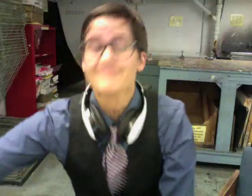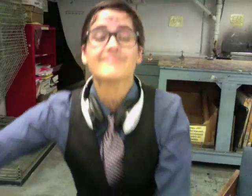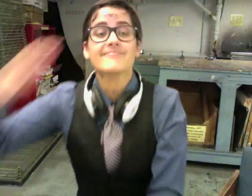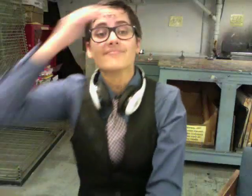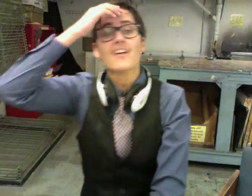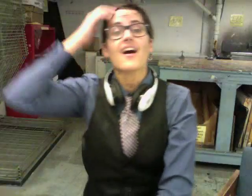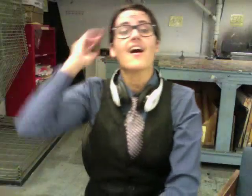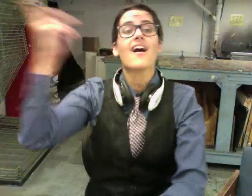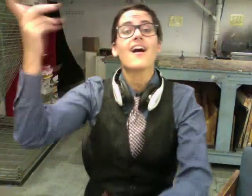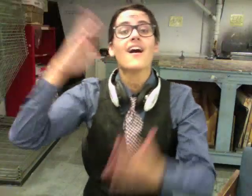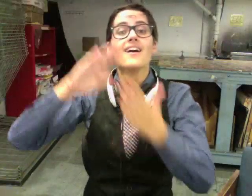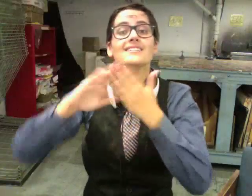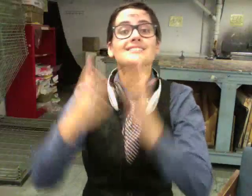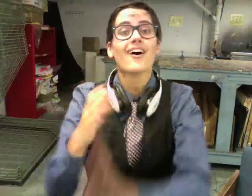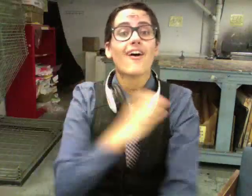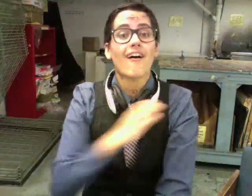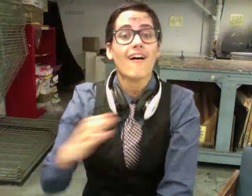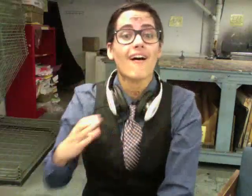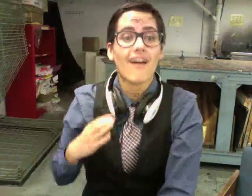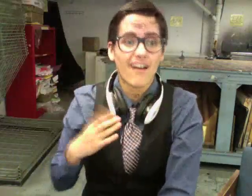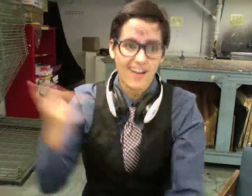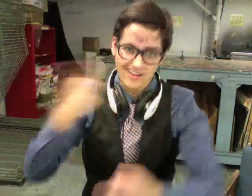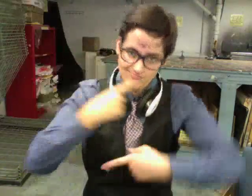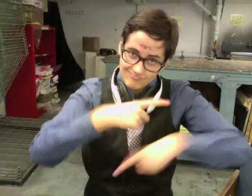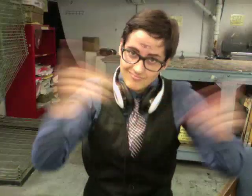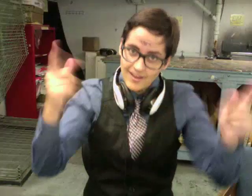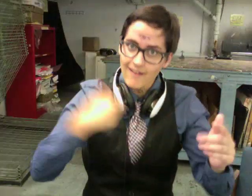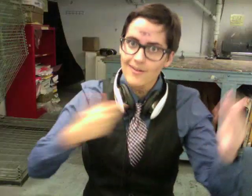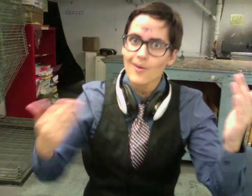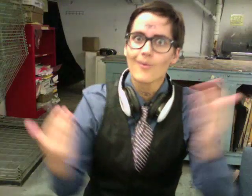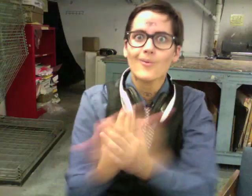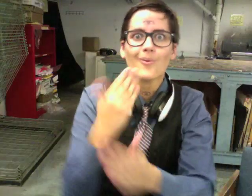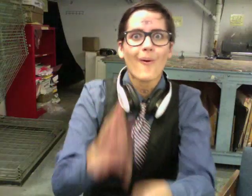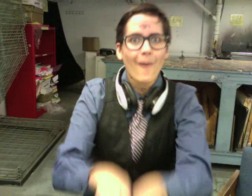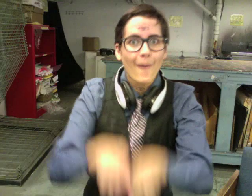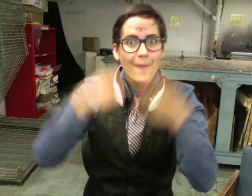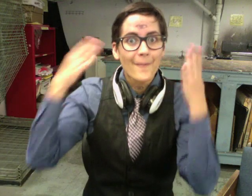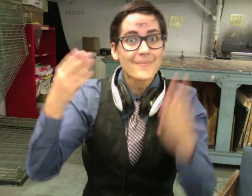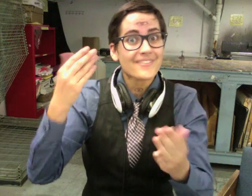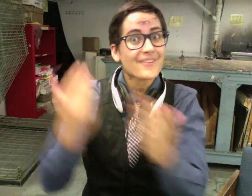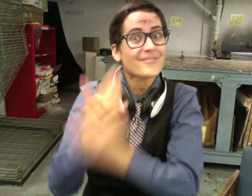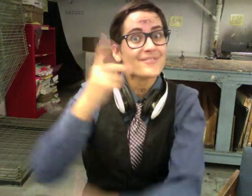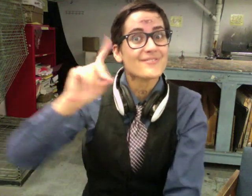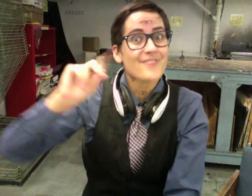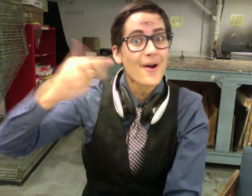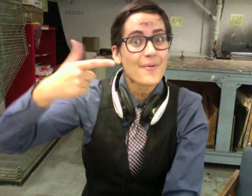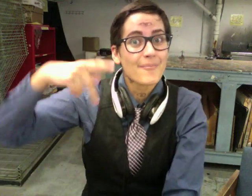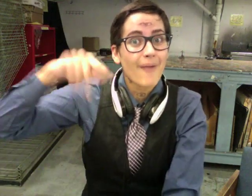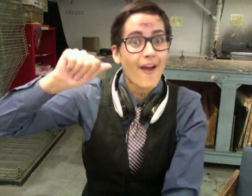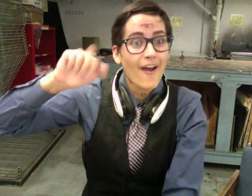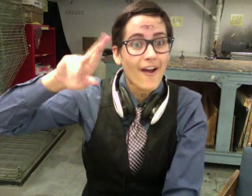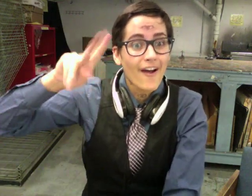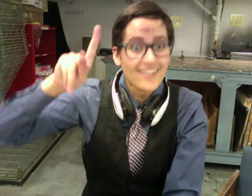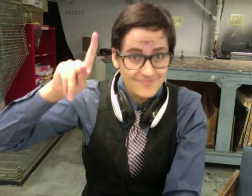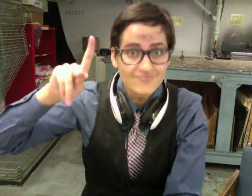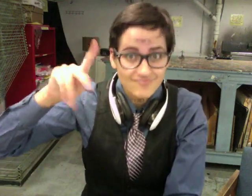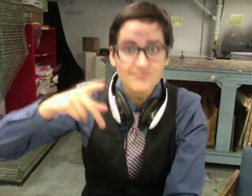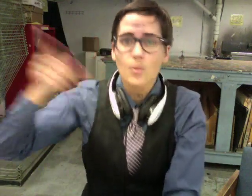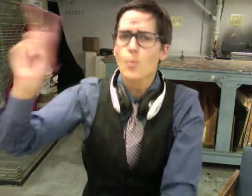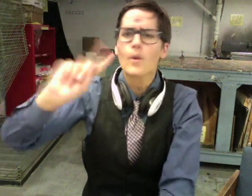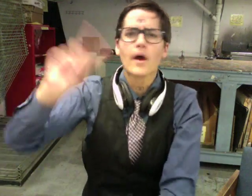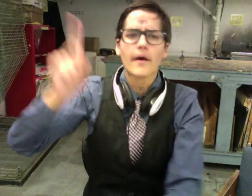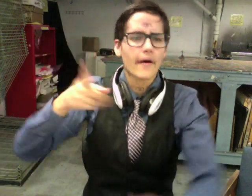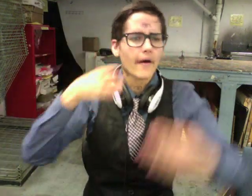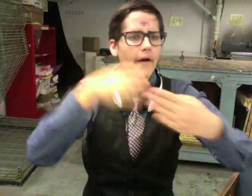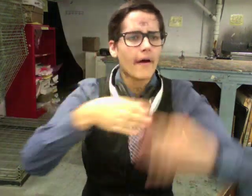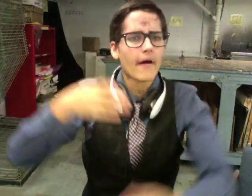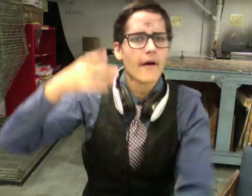City Council announces the opening of a new dog park at the corner of Earl and Sommerset,